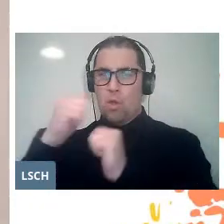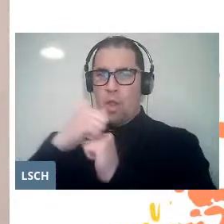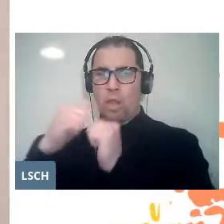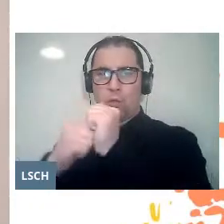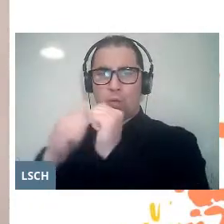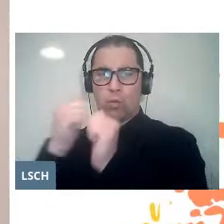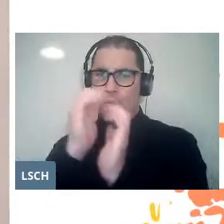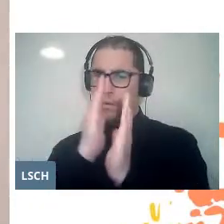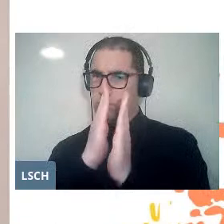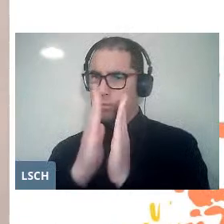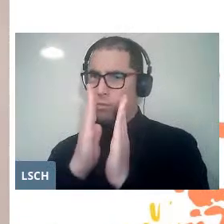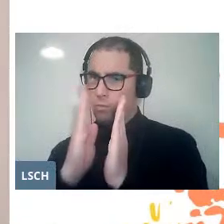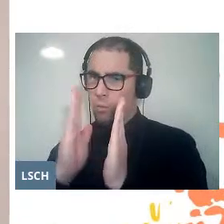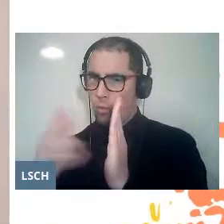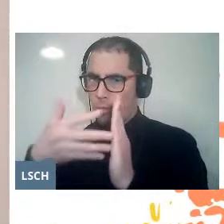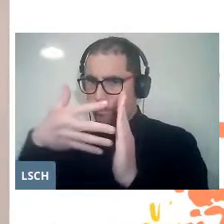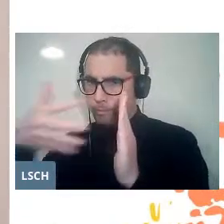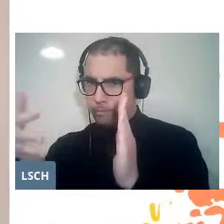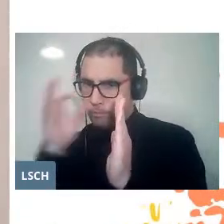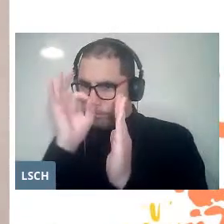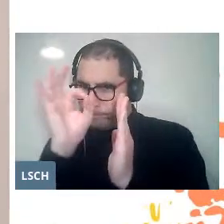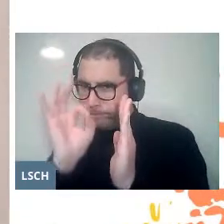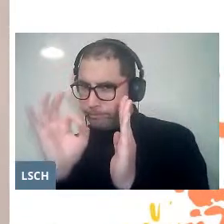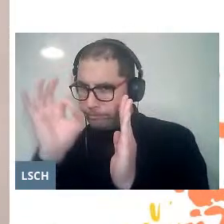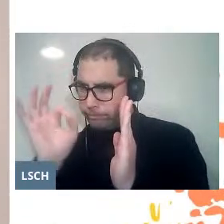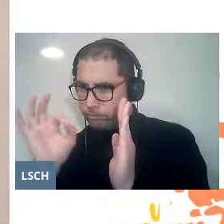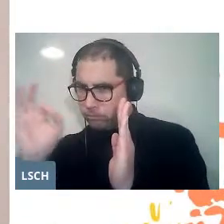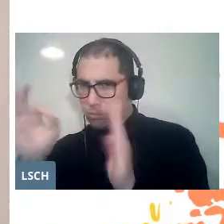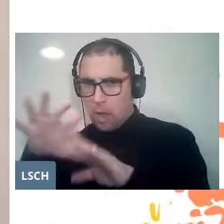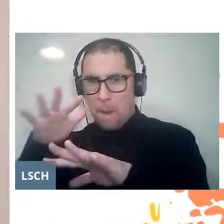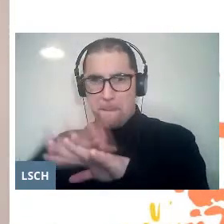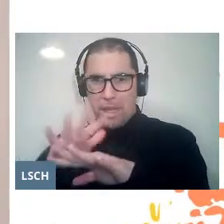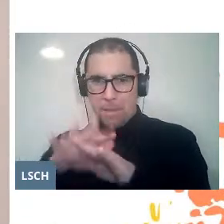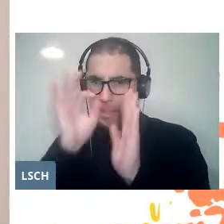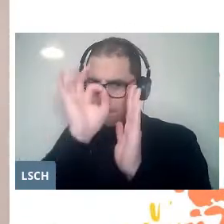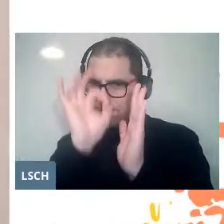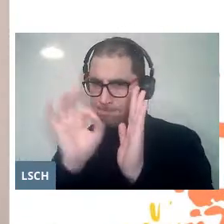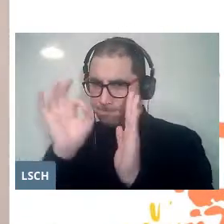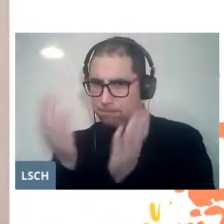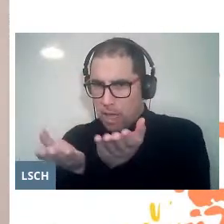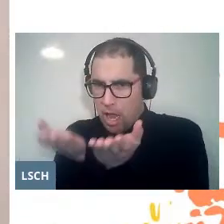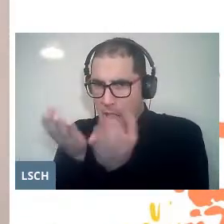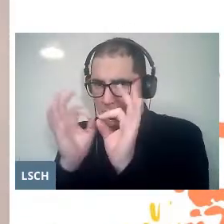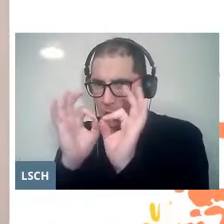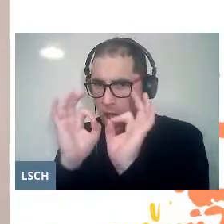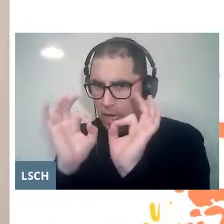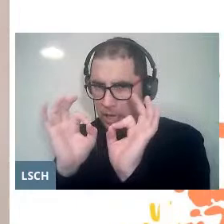mathematically balanced and harmonic structure,